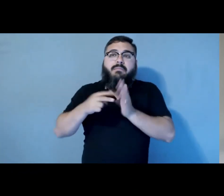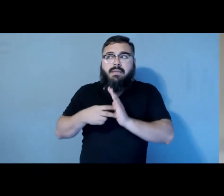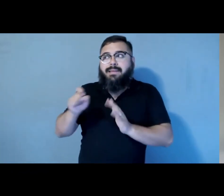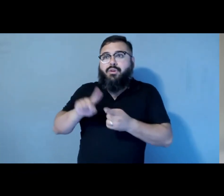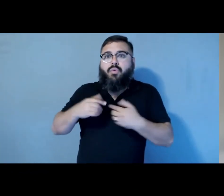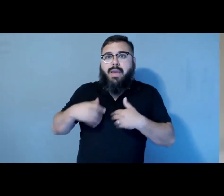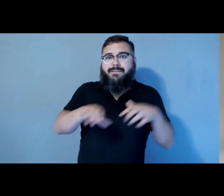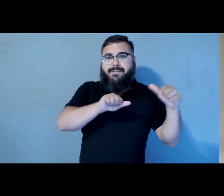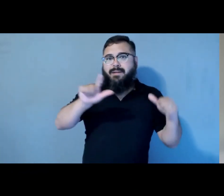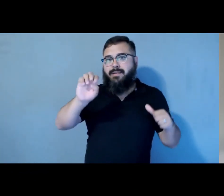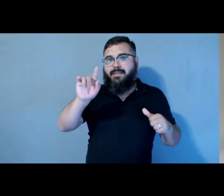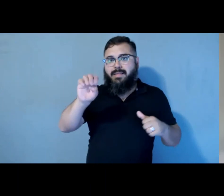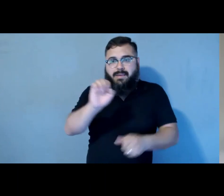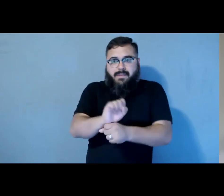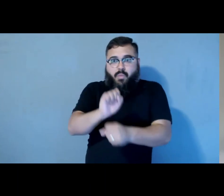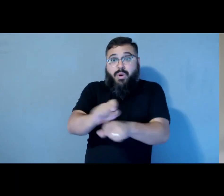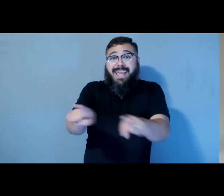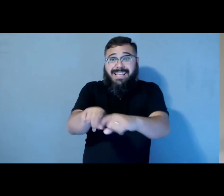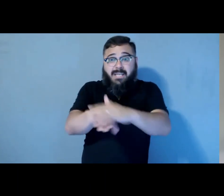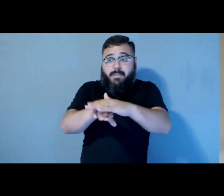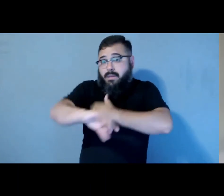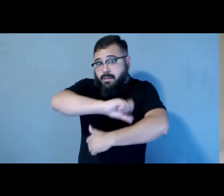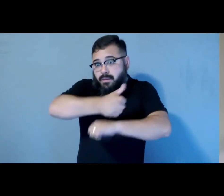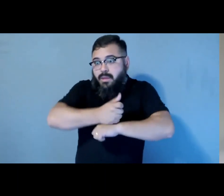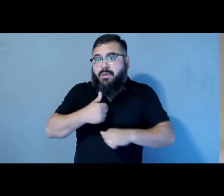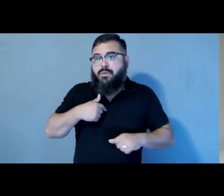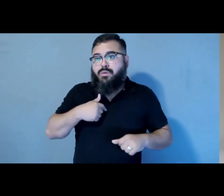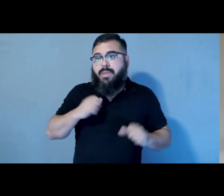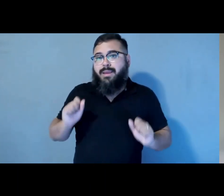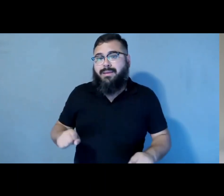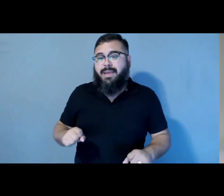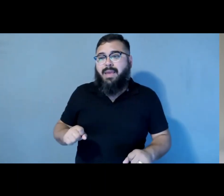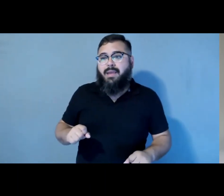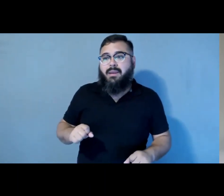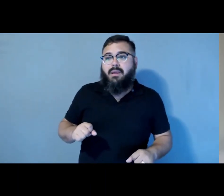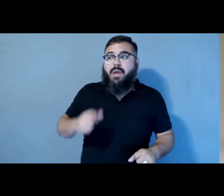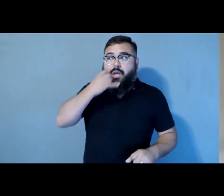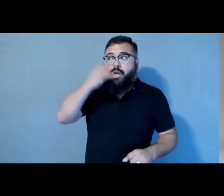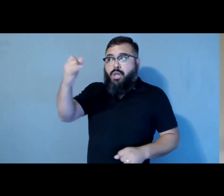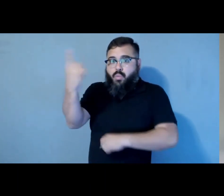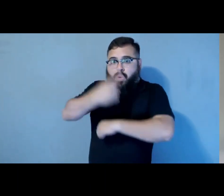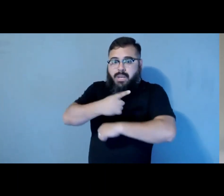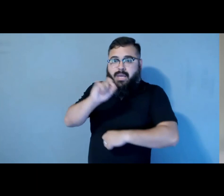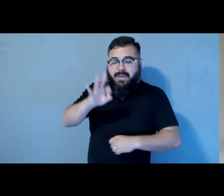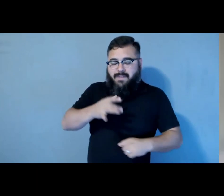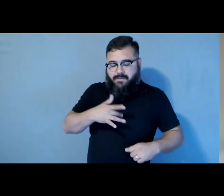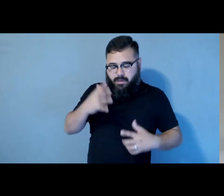as an accommodation in place such that I can, not call in, I can call in one day if I feel like I'm having a specific issue